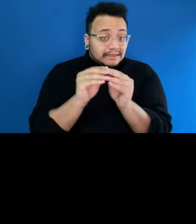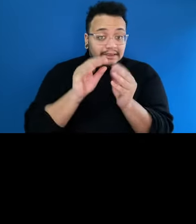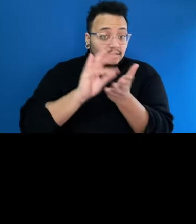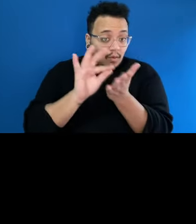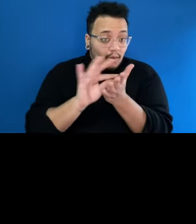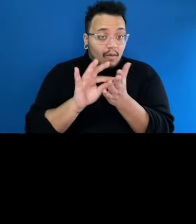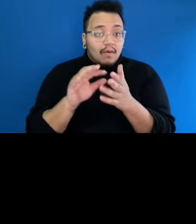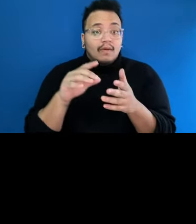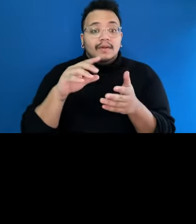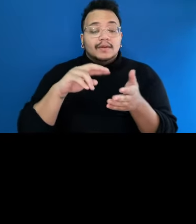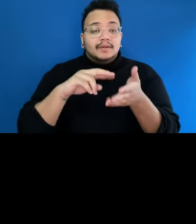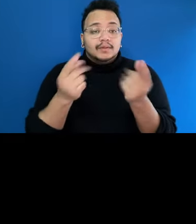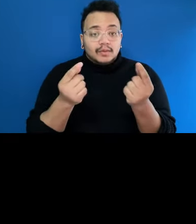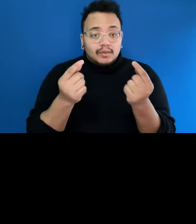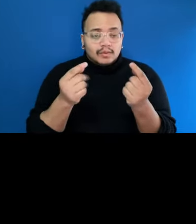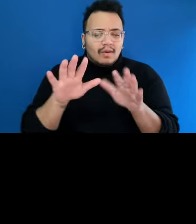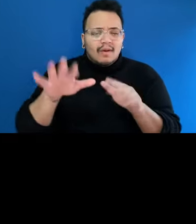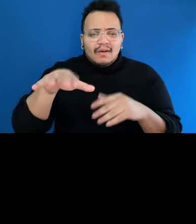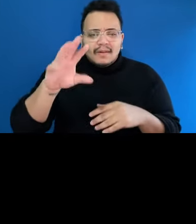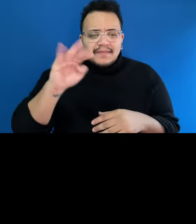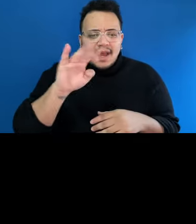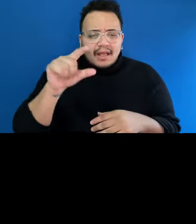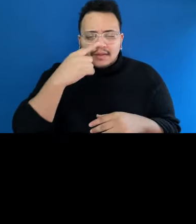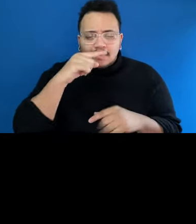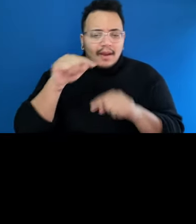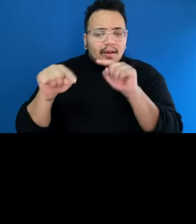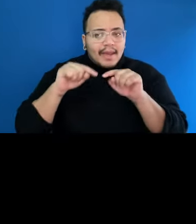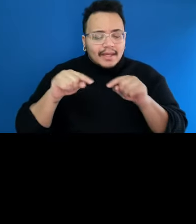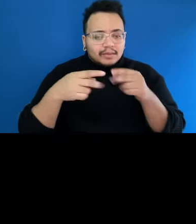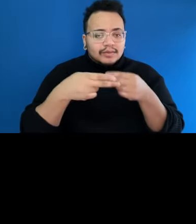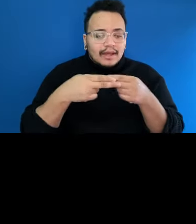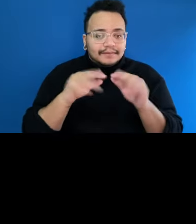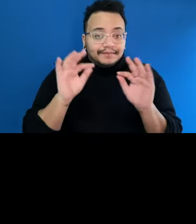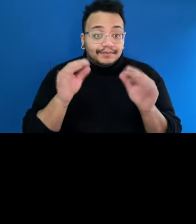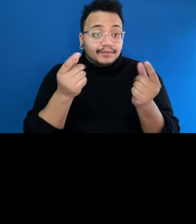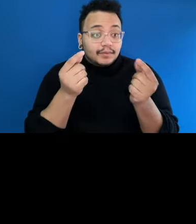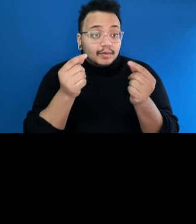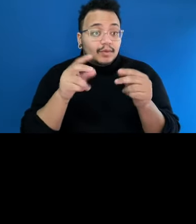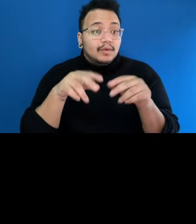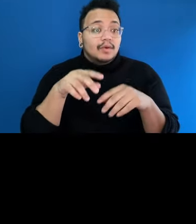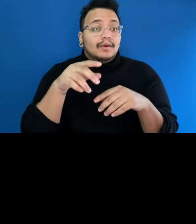Actually, Michael, could you go back. That looked at lack of physical activity,